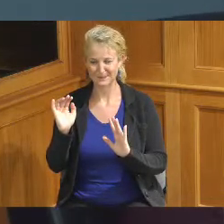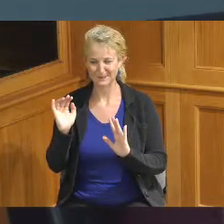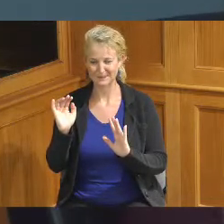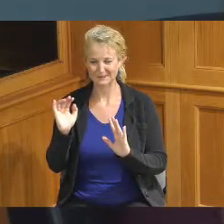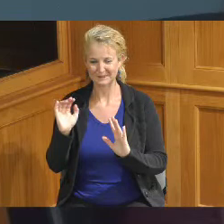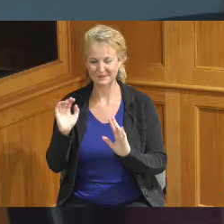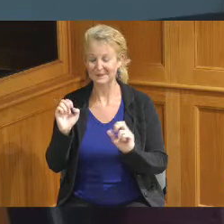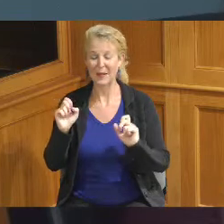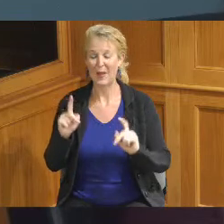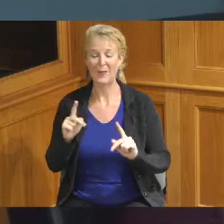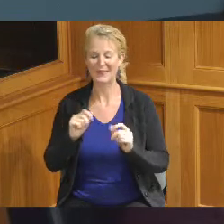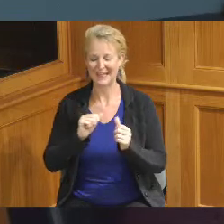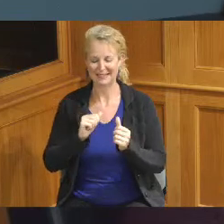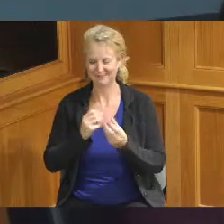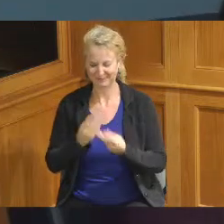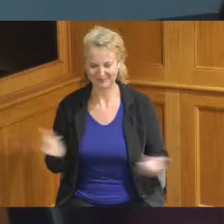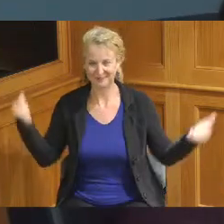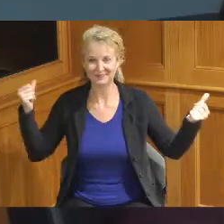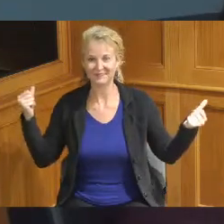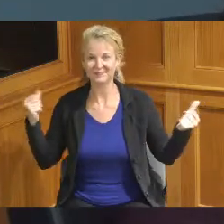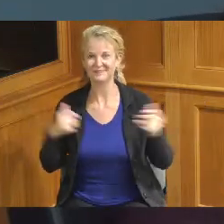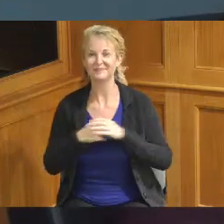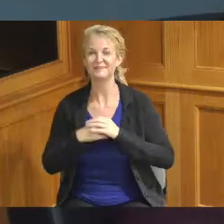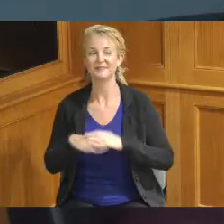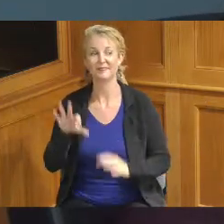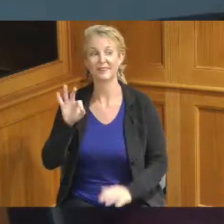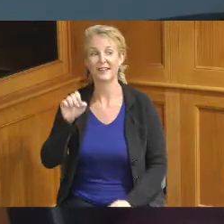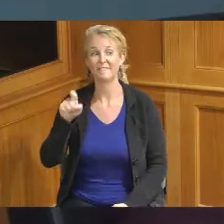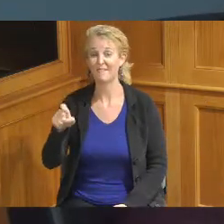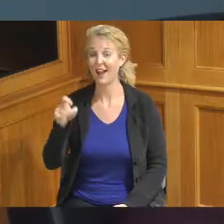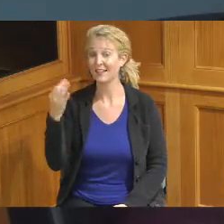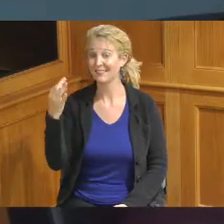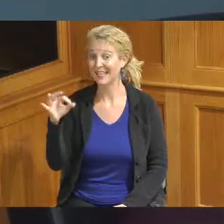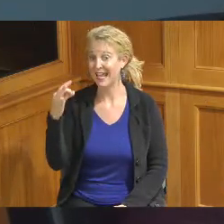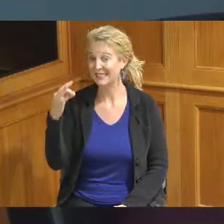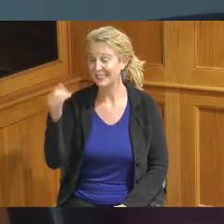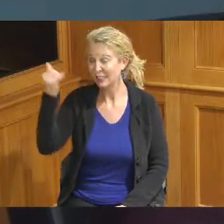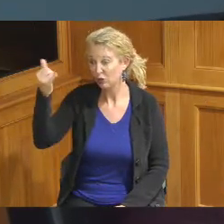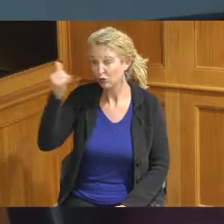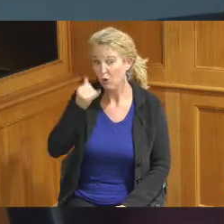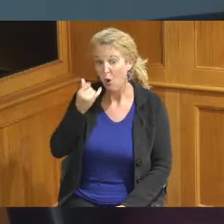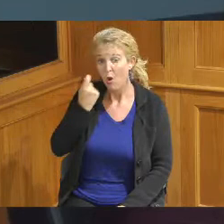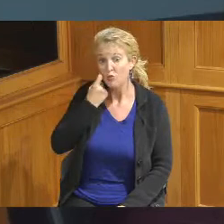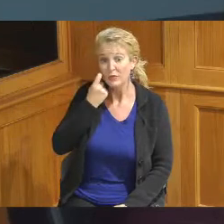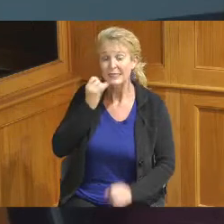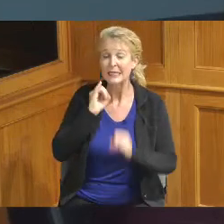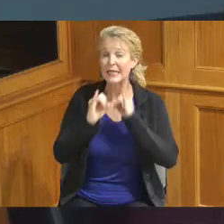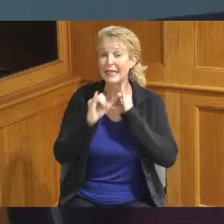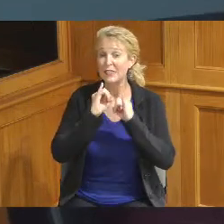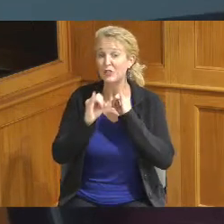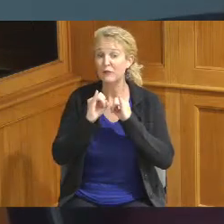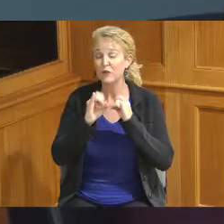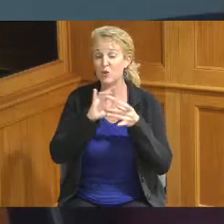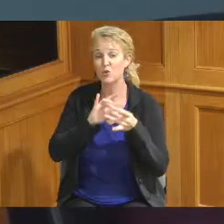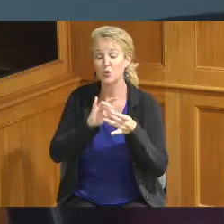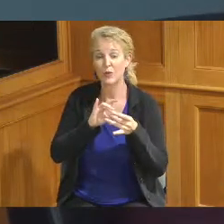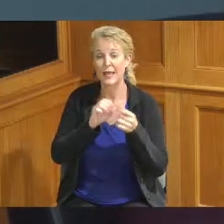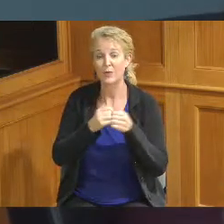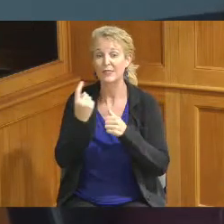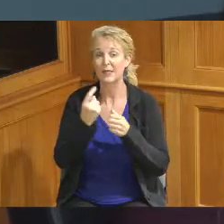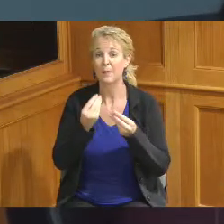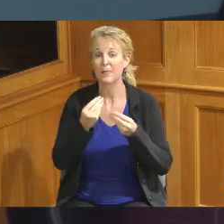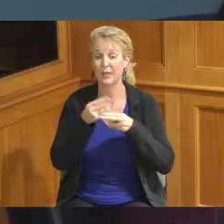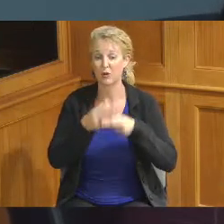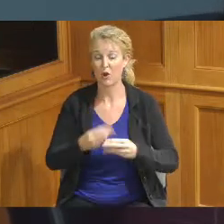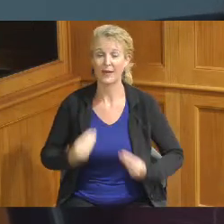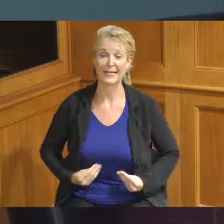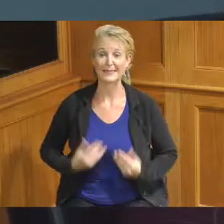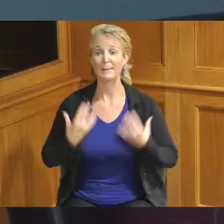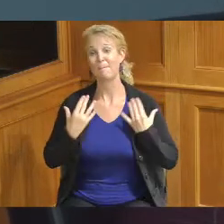okay so Fox 19 called about an interview regarding Inspire initiative they wanted some good news and